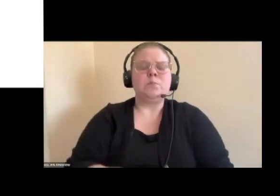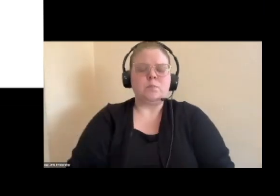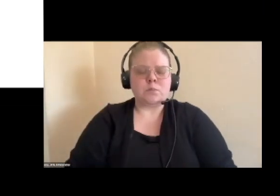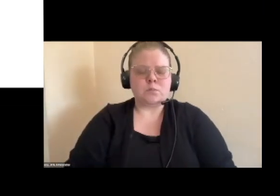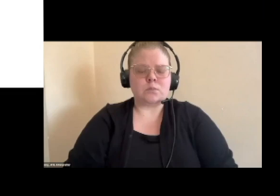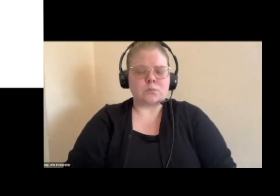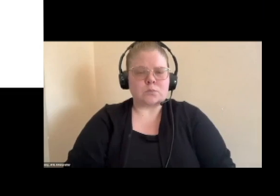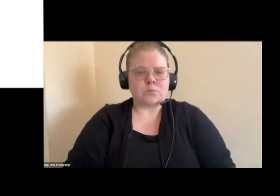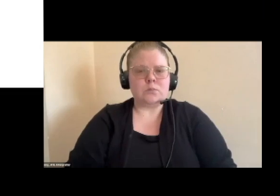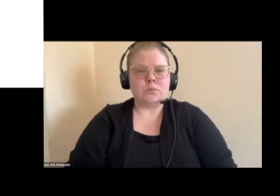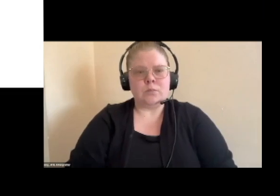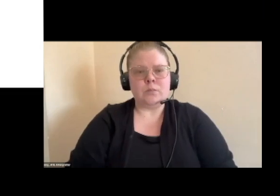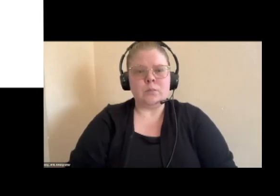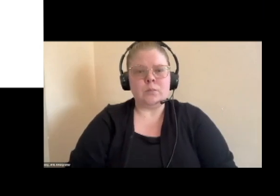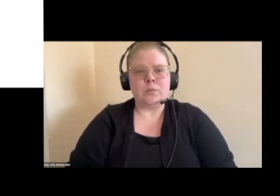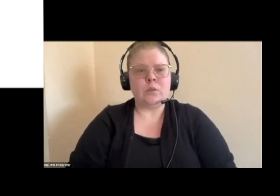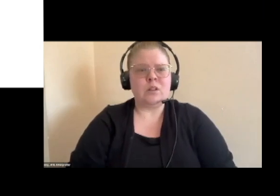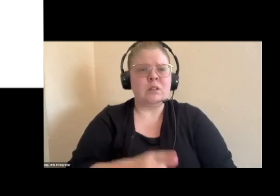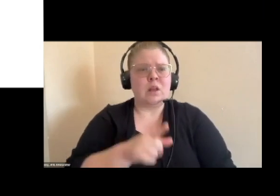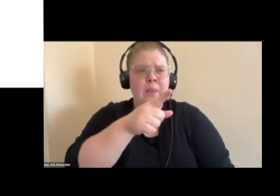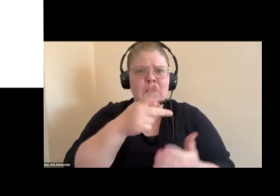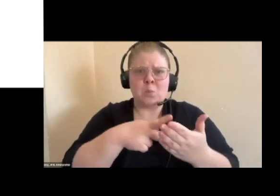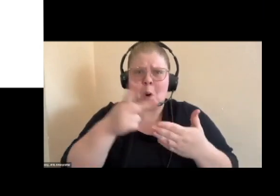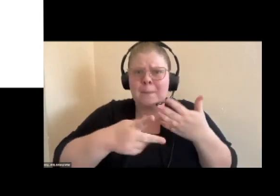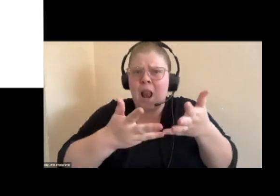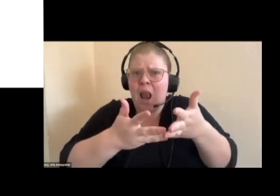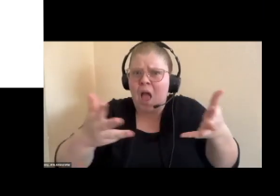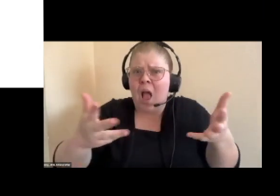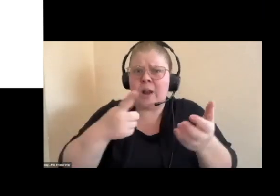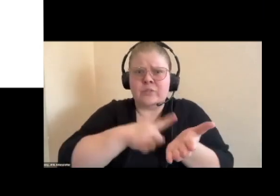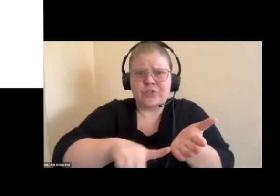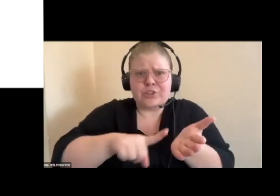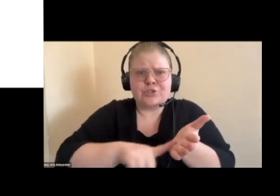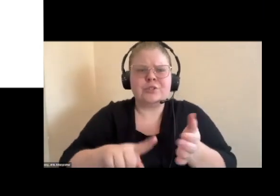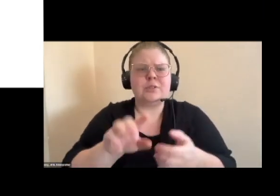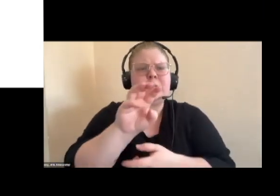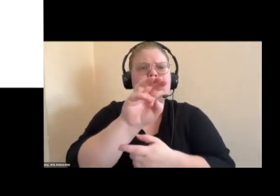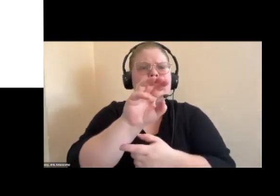tremendous research by Mathematica and others.